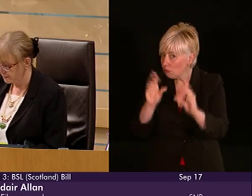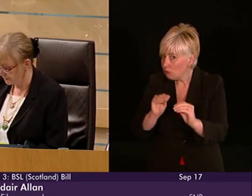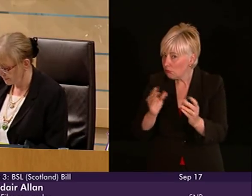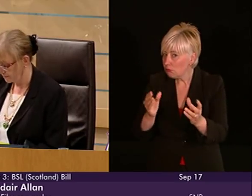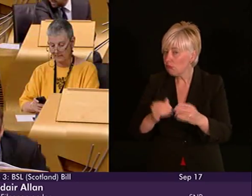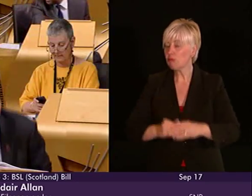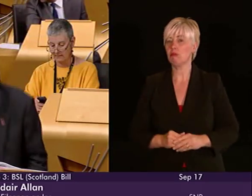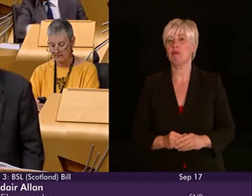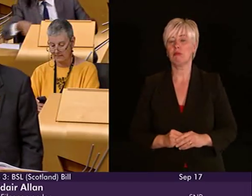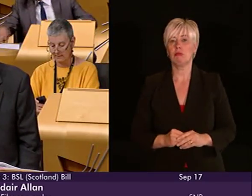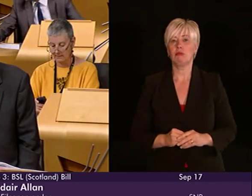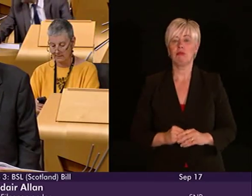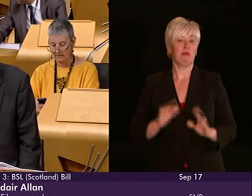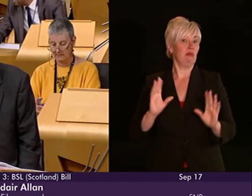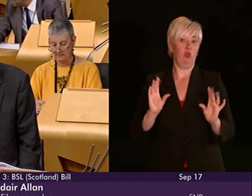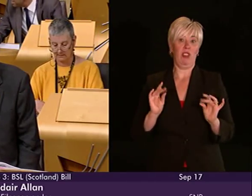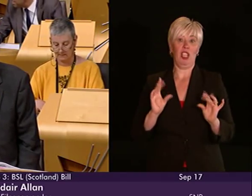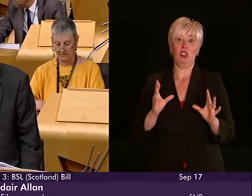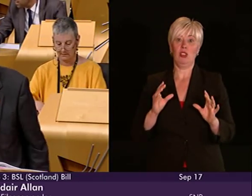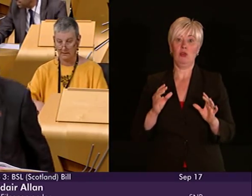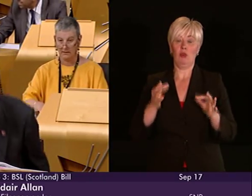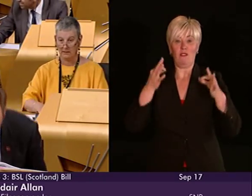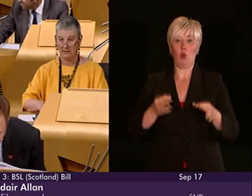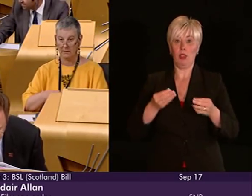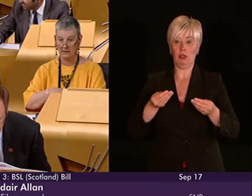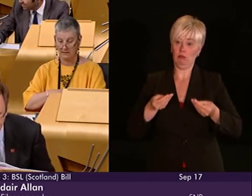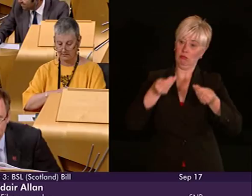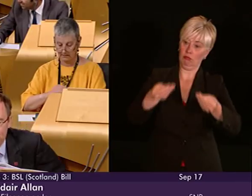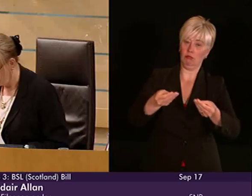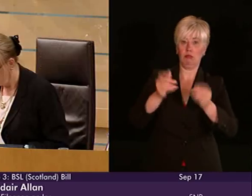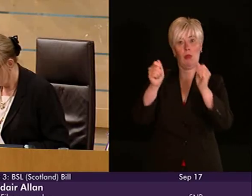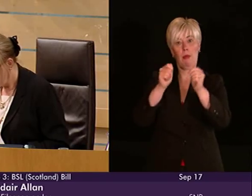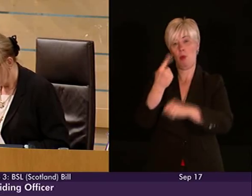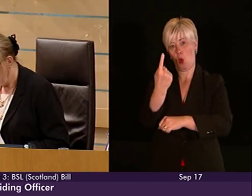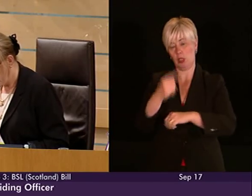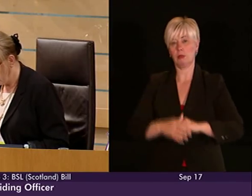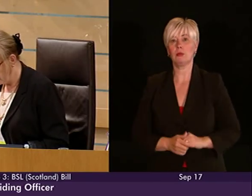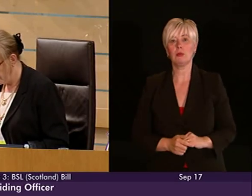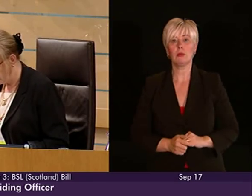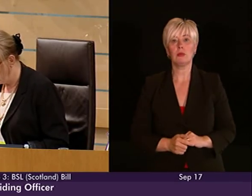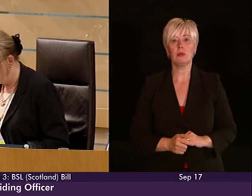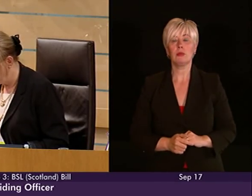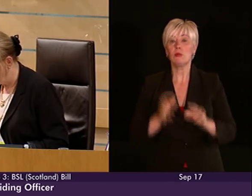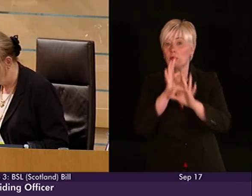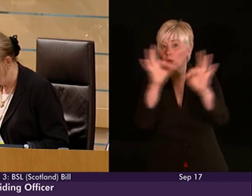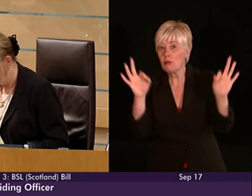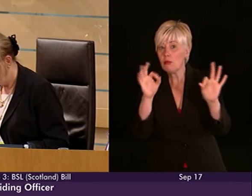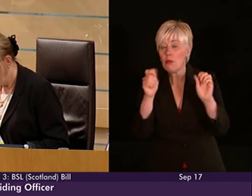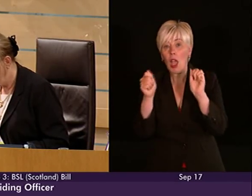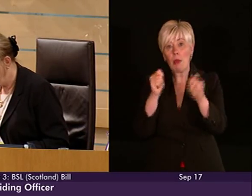Dr Allan: I merely formally press amendment 1. The Deputy Presiding Officer: The question is, that amendment 1 be agreed to. Are we